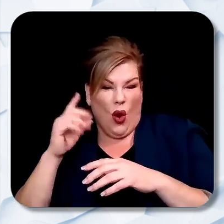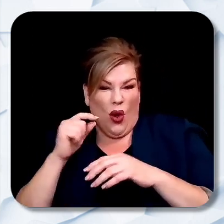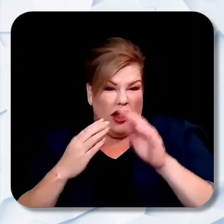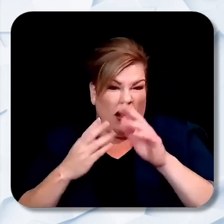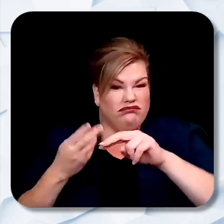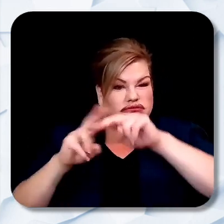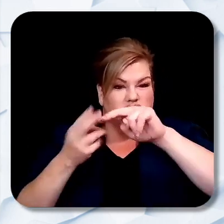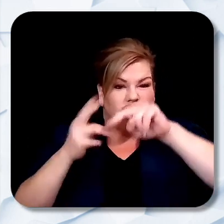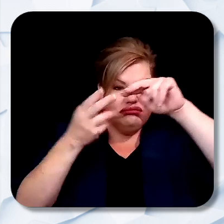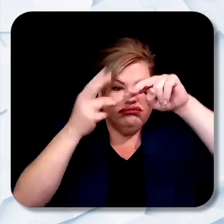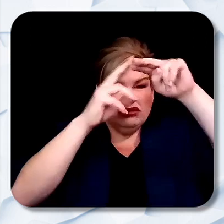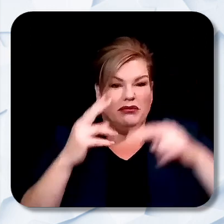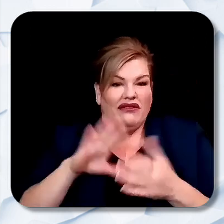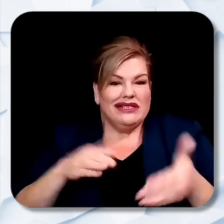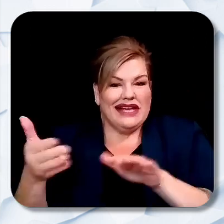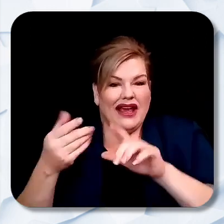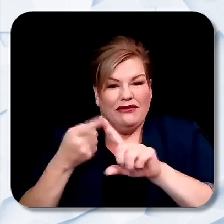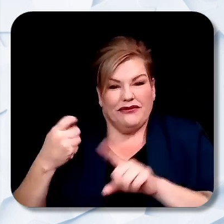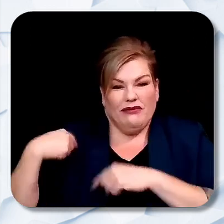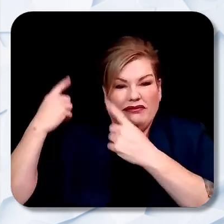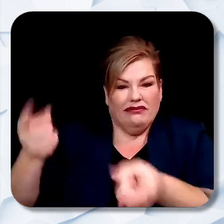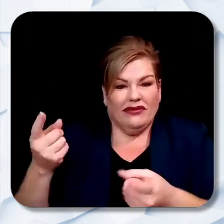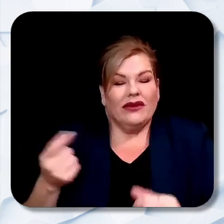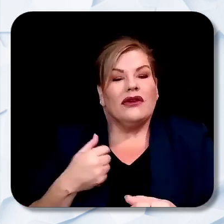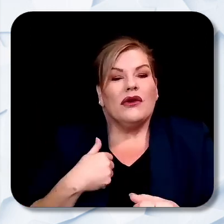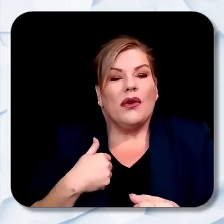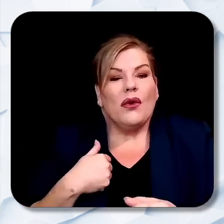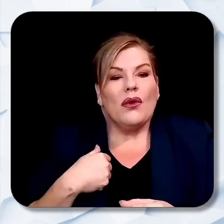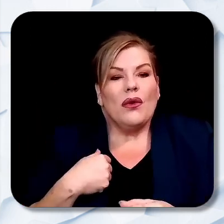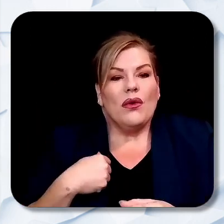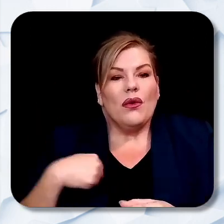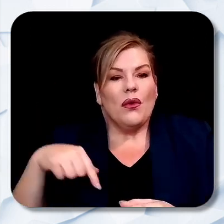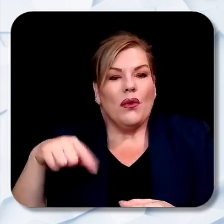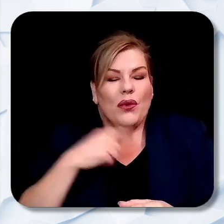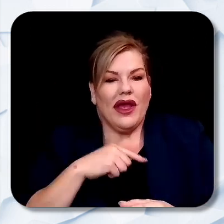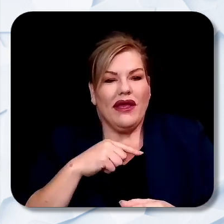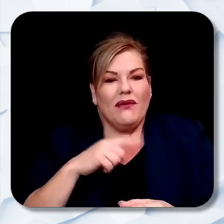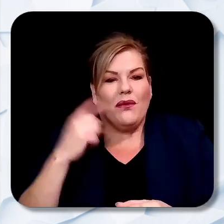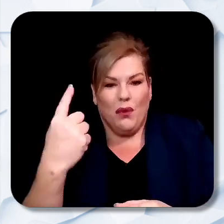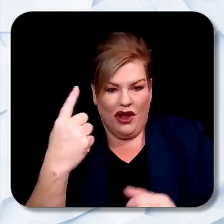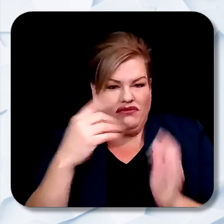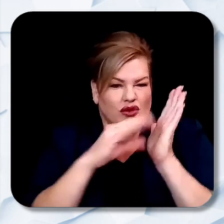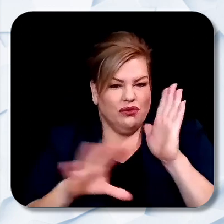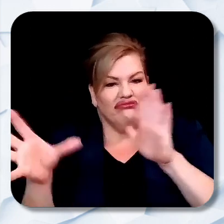year. Um! We were blindsided by his lost. He was a senior at Whitney High School, in in the